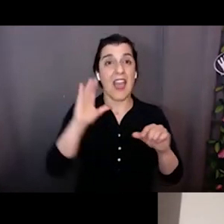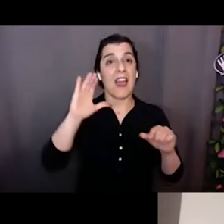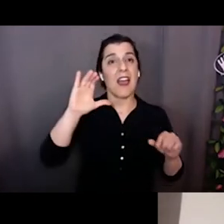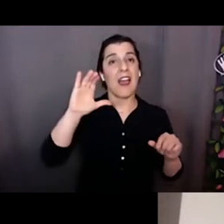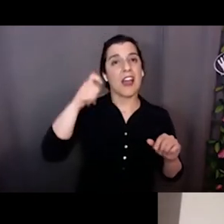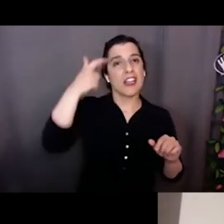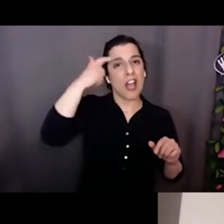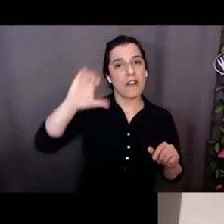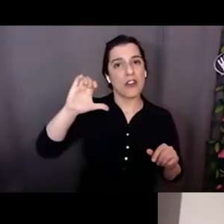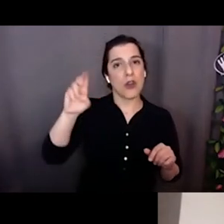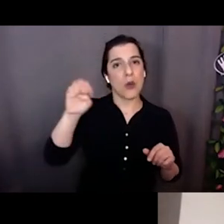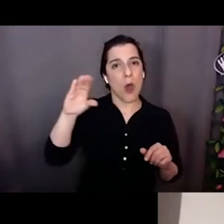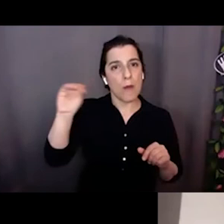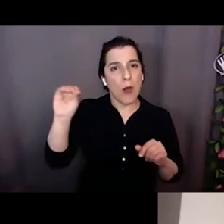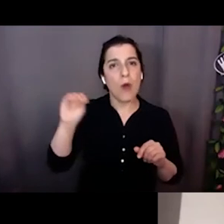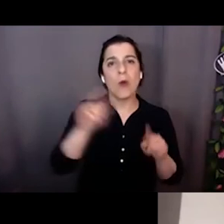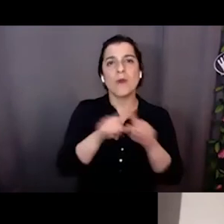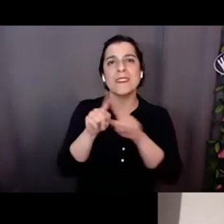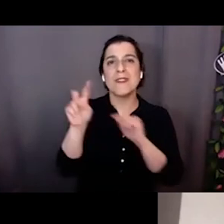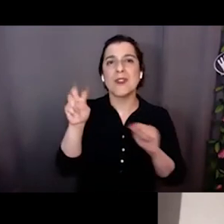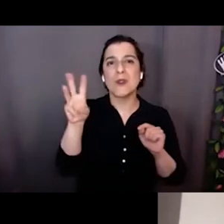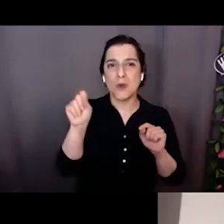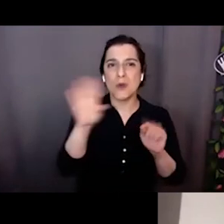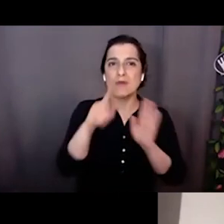And I have a lot of like nerdy like data science friends who are just saying like,